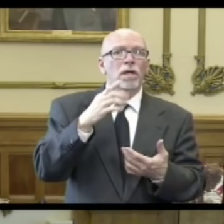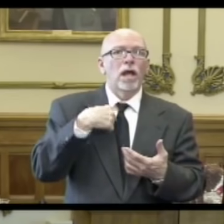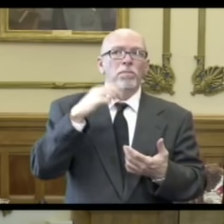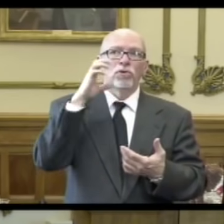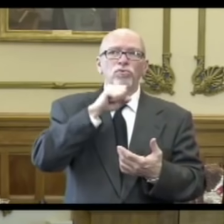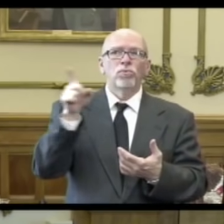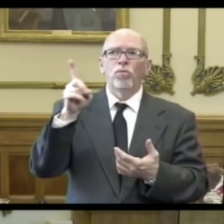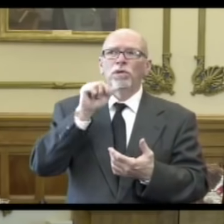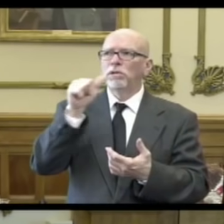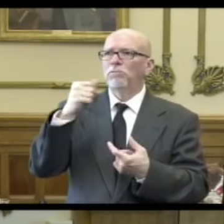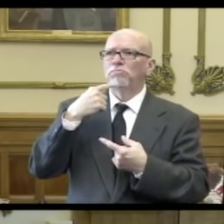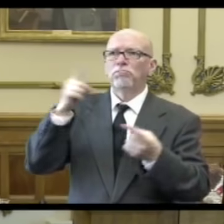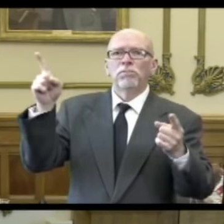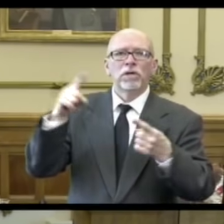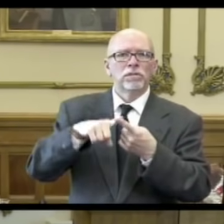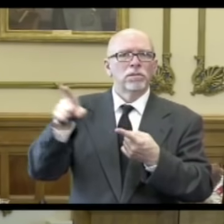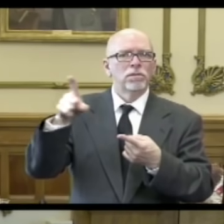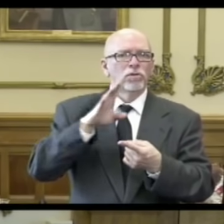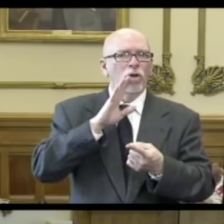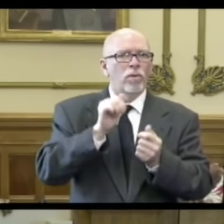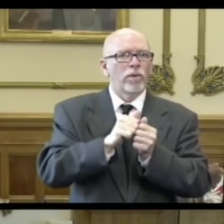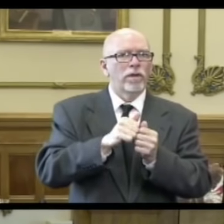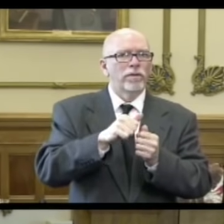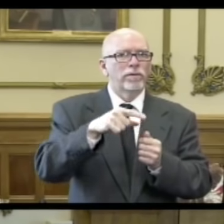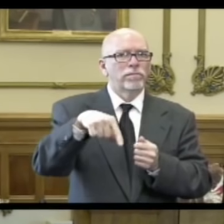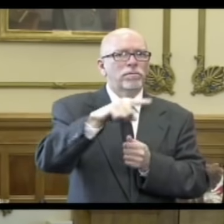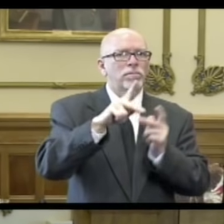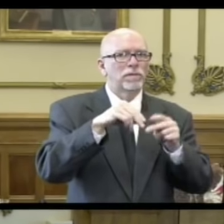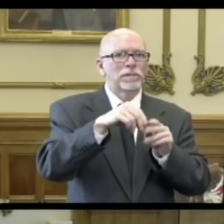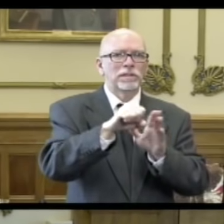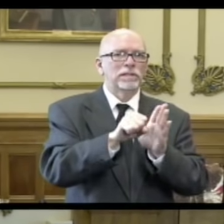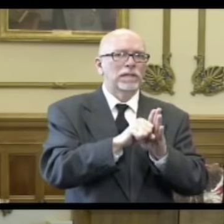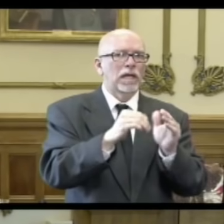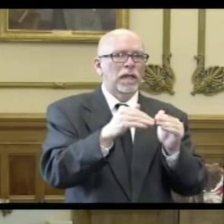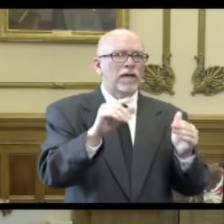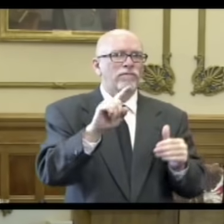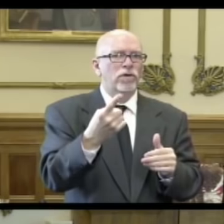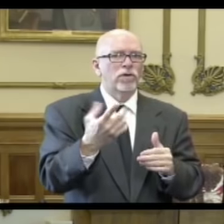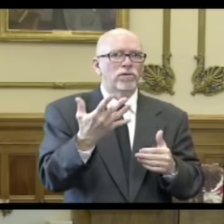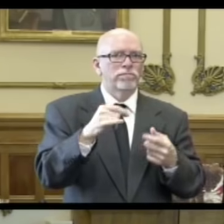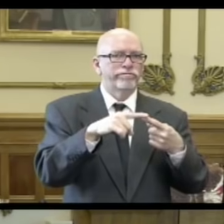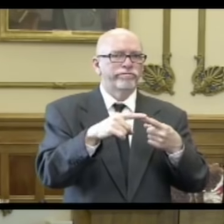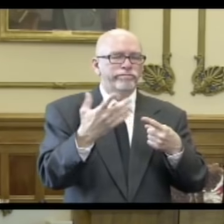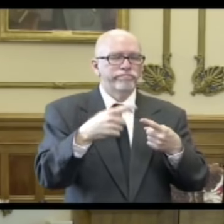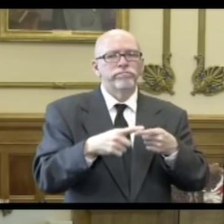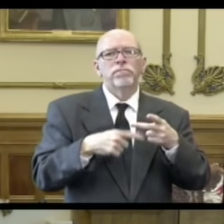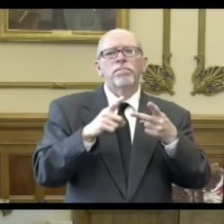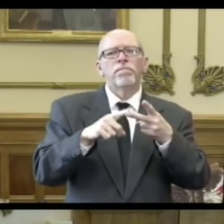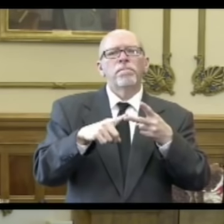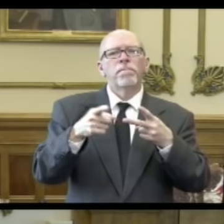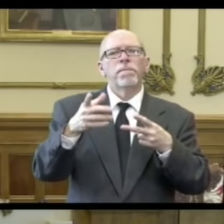IT A YOUR FRIDAY DIRECTIVE THAT YOU'D LIKE TO SHARE WITH US O A LITTLE BIT EARLY BECAUSE OF SOME OF THAT WOULD BE DOING STUFF LIKE THAT